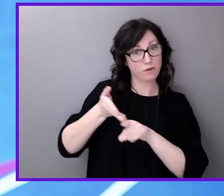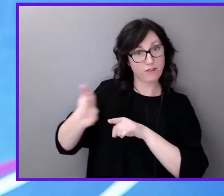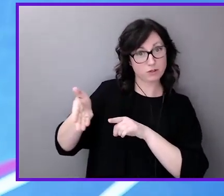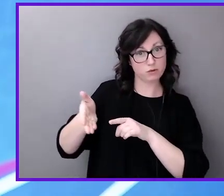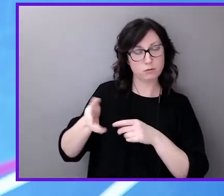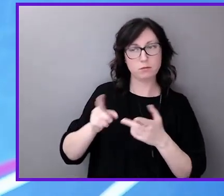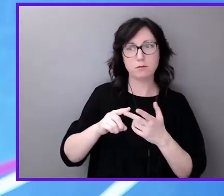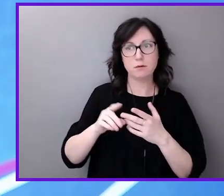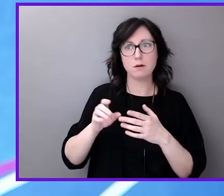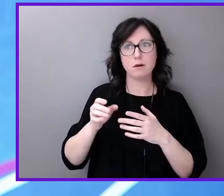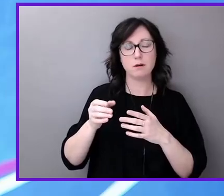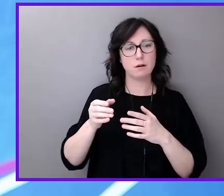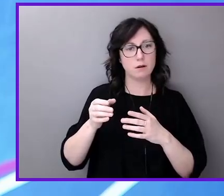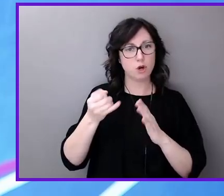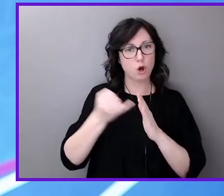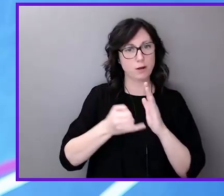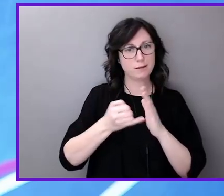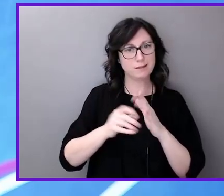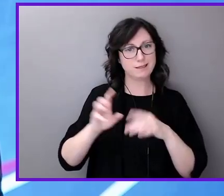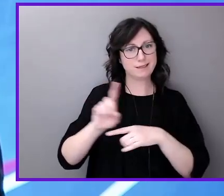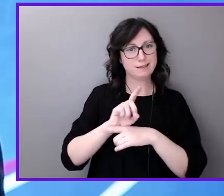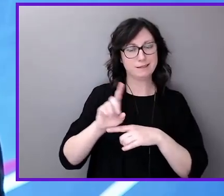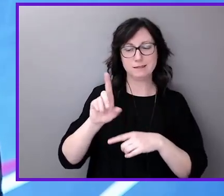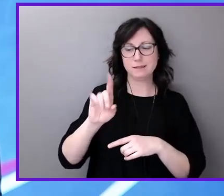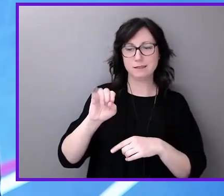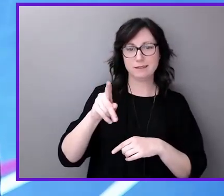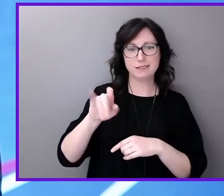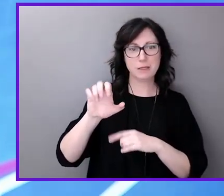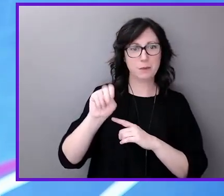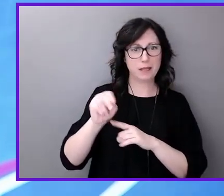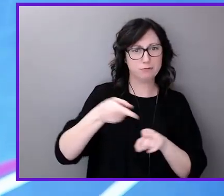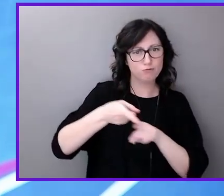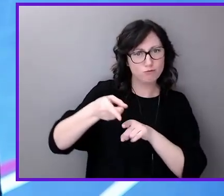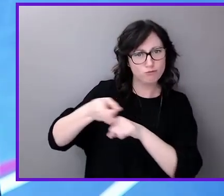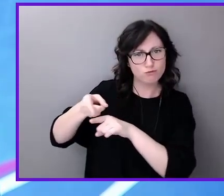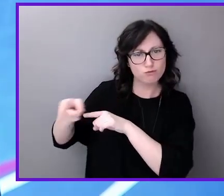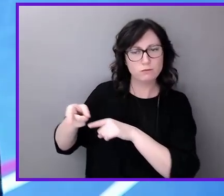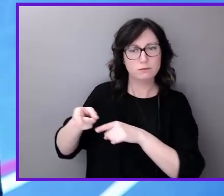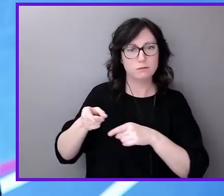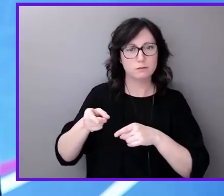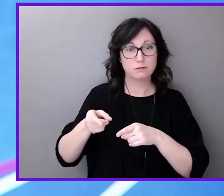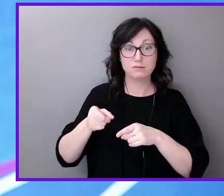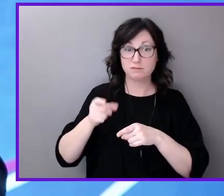disciplines, which are deeply rooted in a very specific time in history,